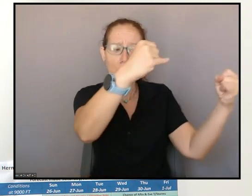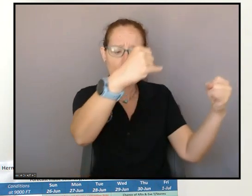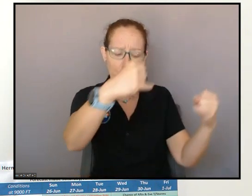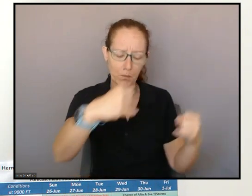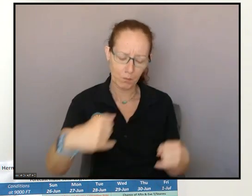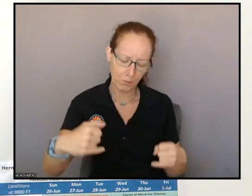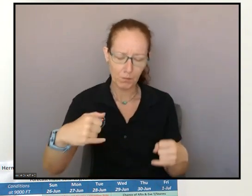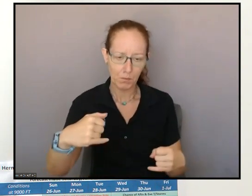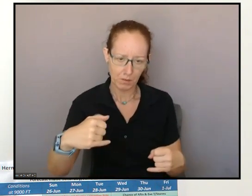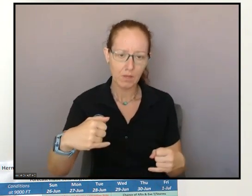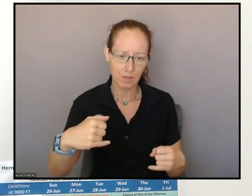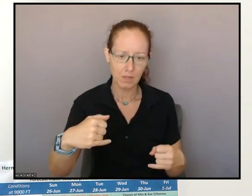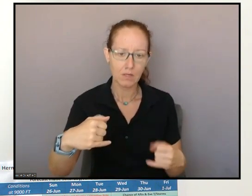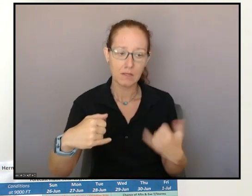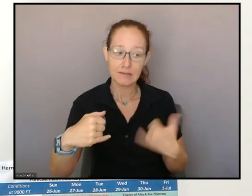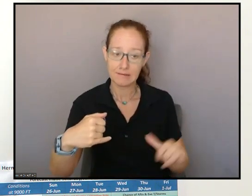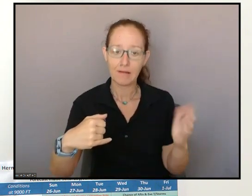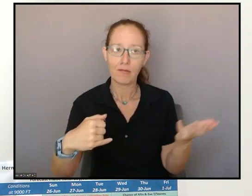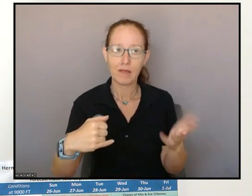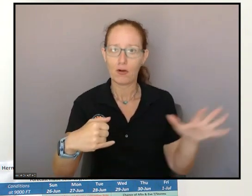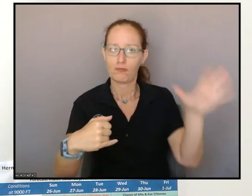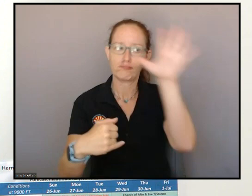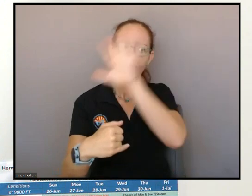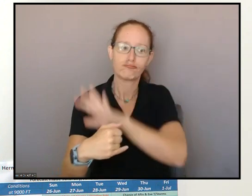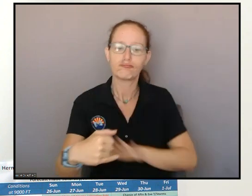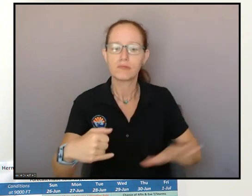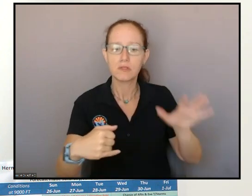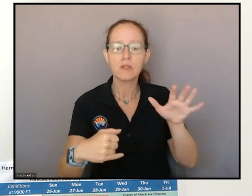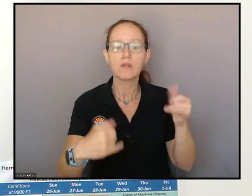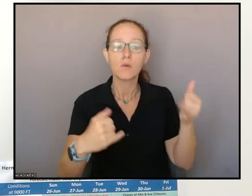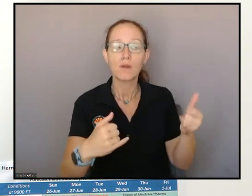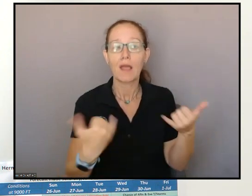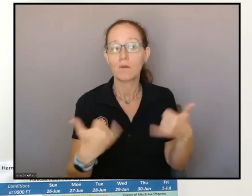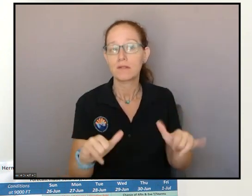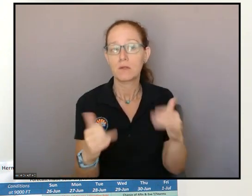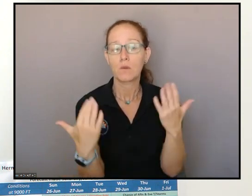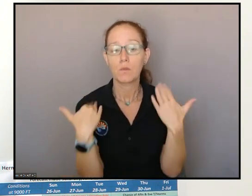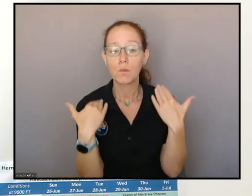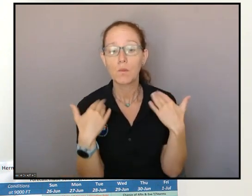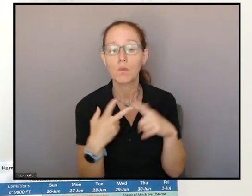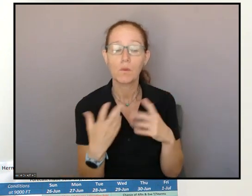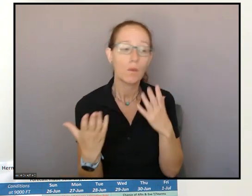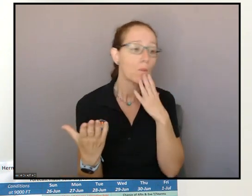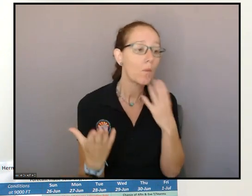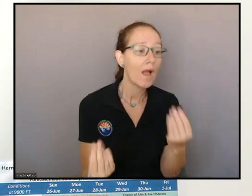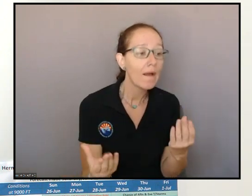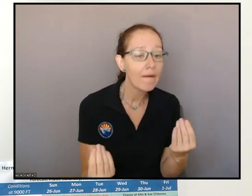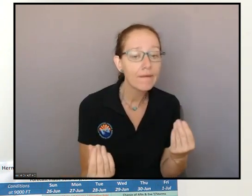we're still kind of stuck in this cool, wet, moist pattern. Still have the potential this afternoon of seeing some heavy